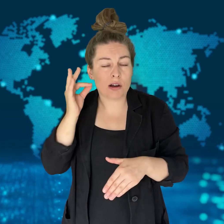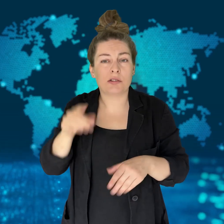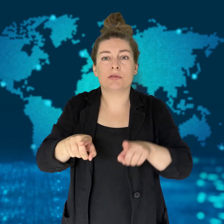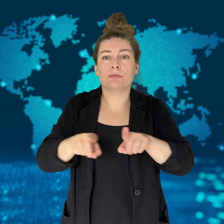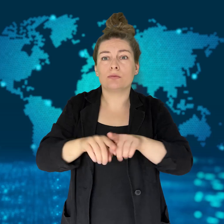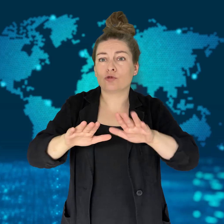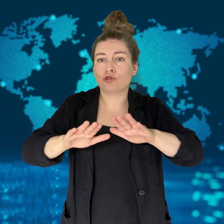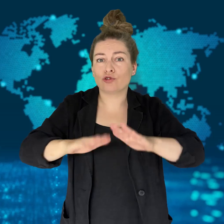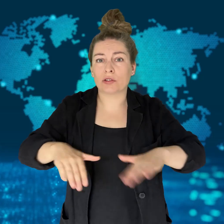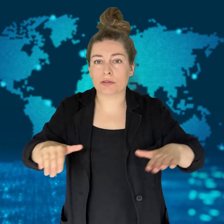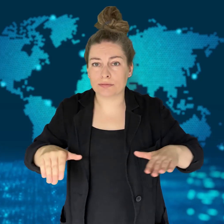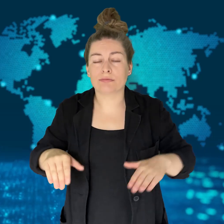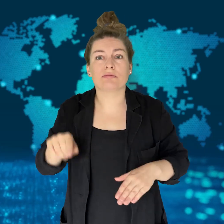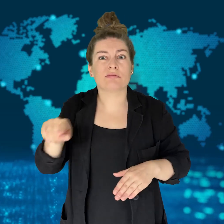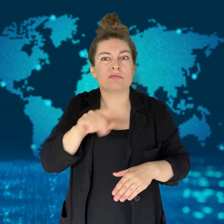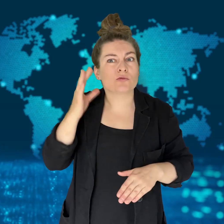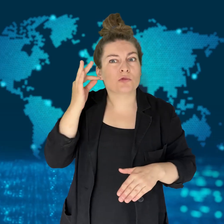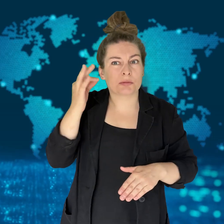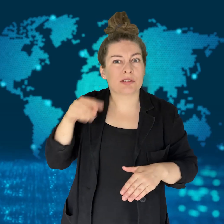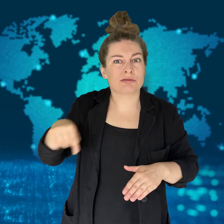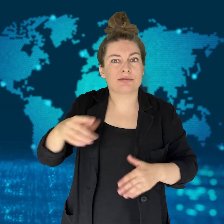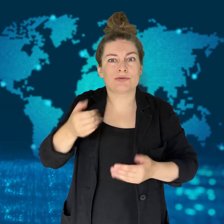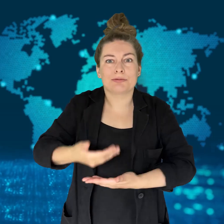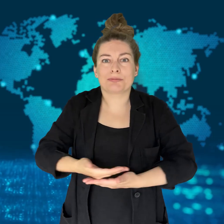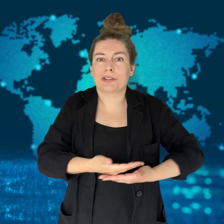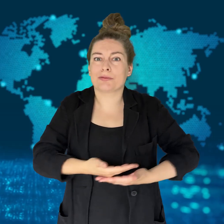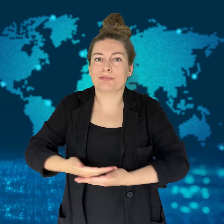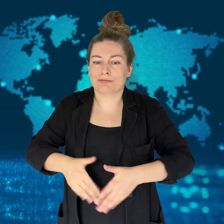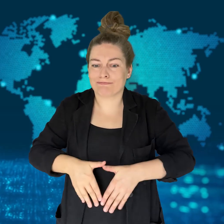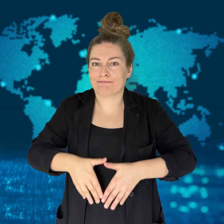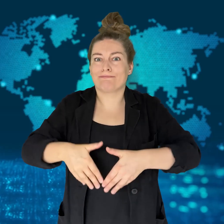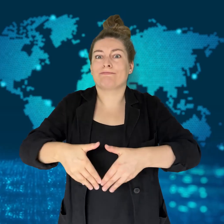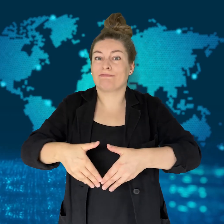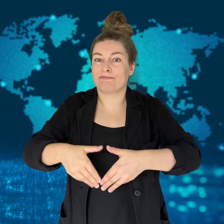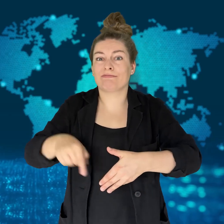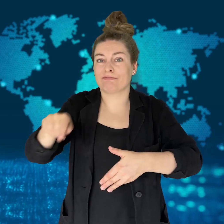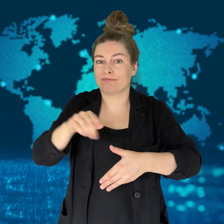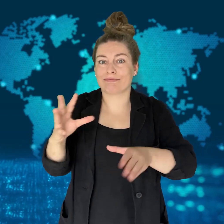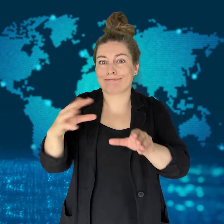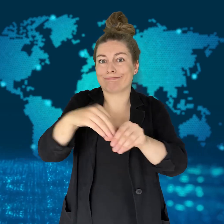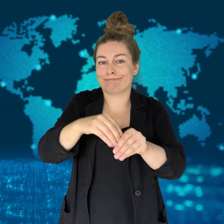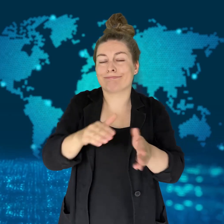The blasts occurred in Nigeria's northeast state of Borno.